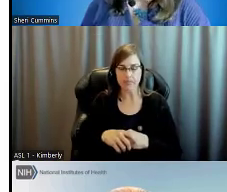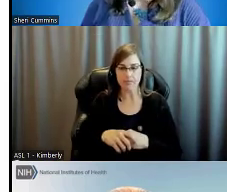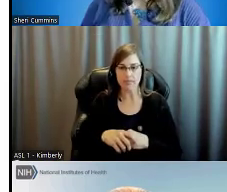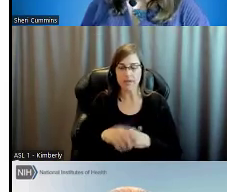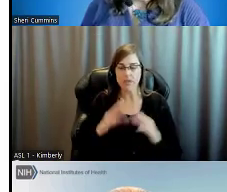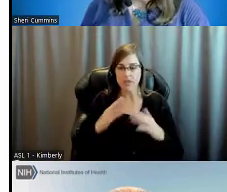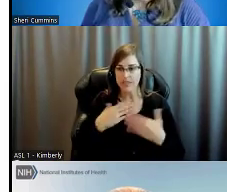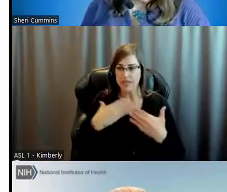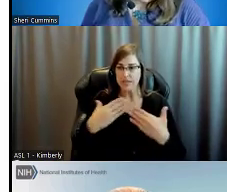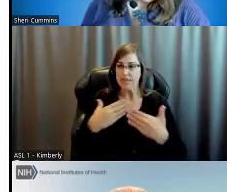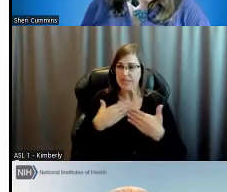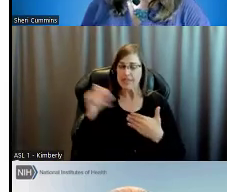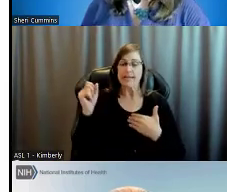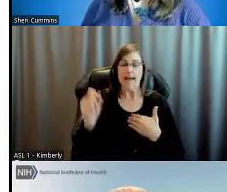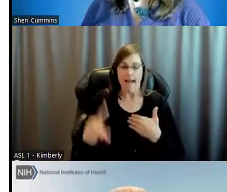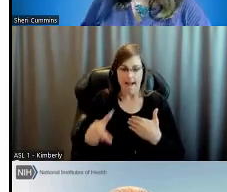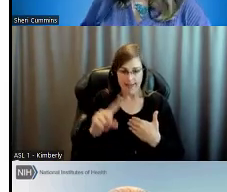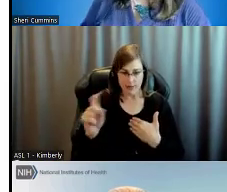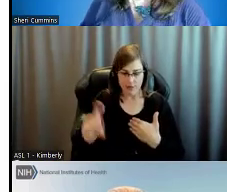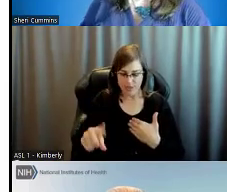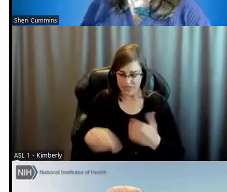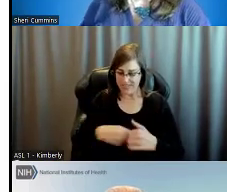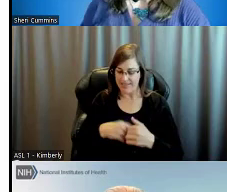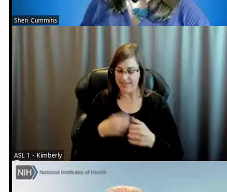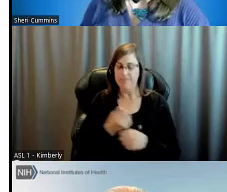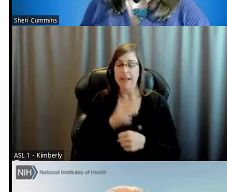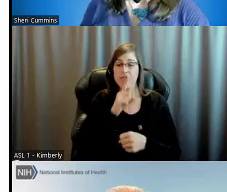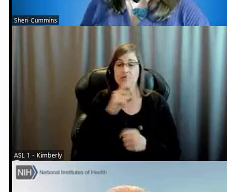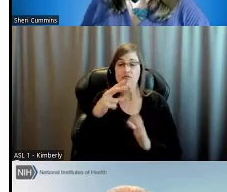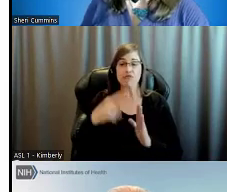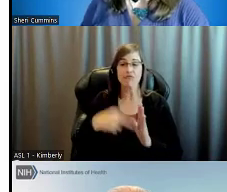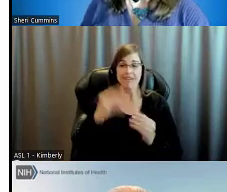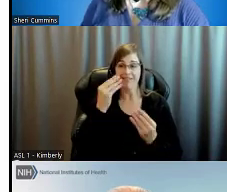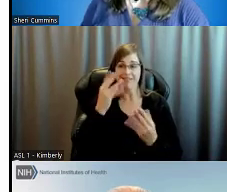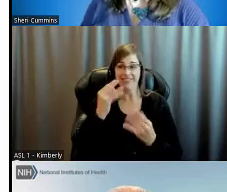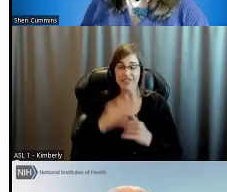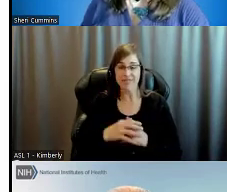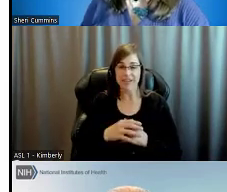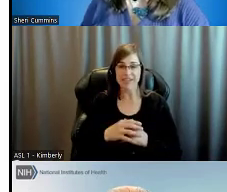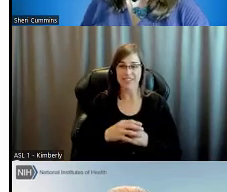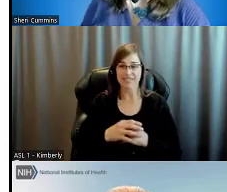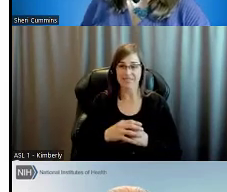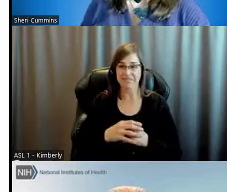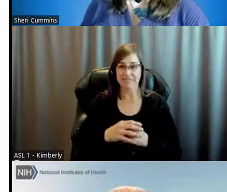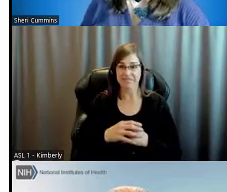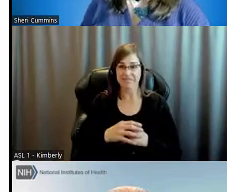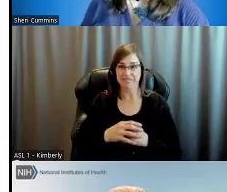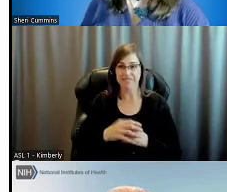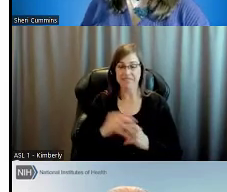Ask questions, and make sure you read the materials that we put in front of you, especially those FOAs.